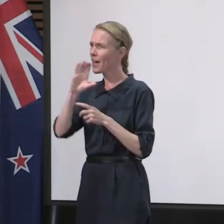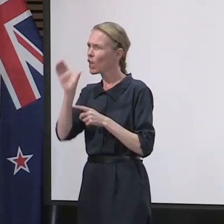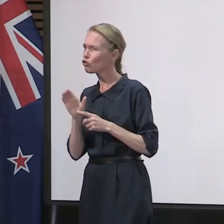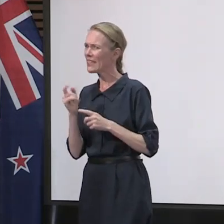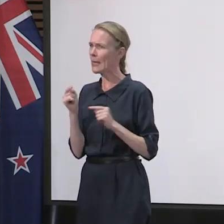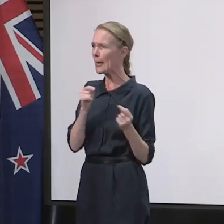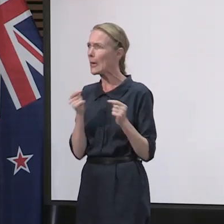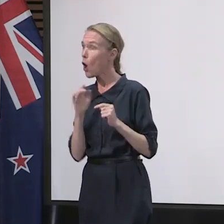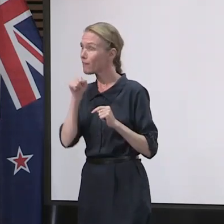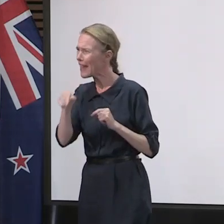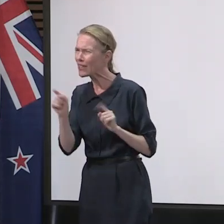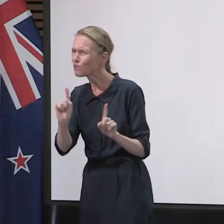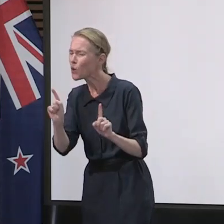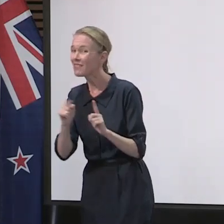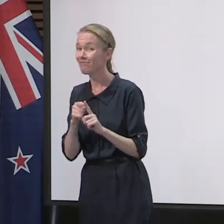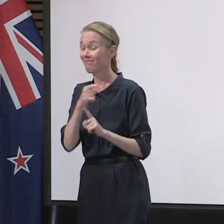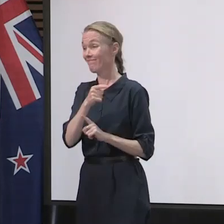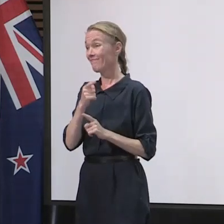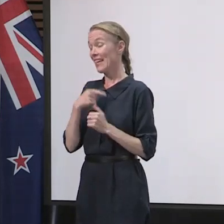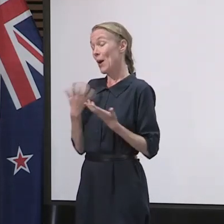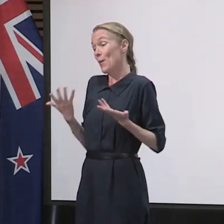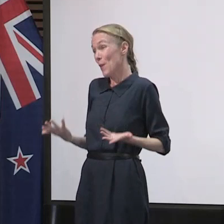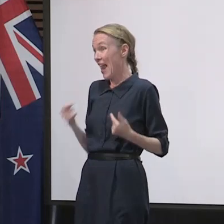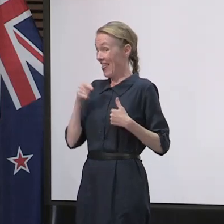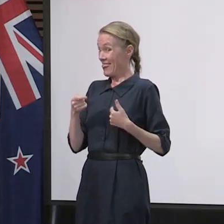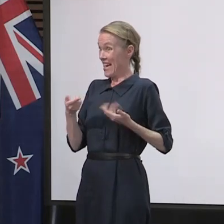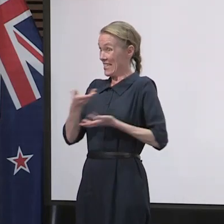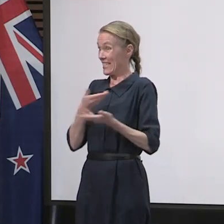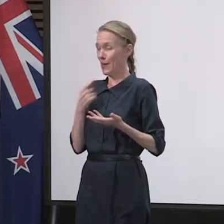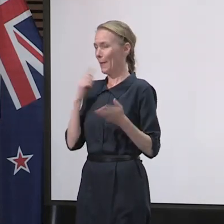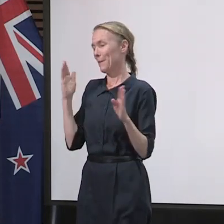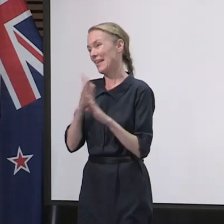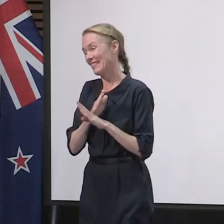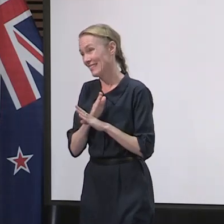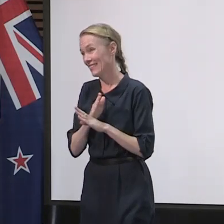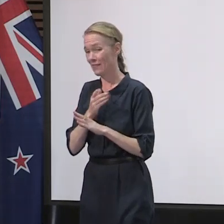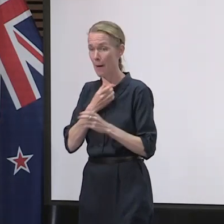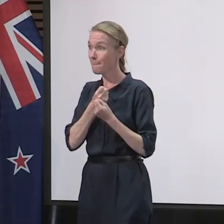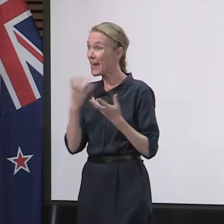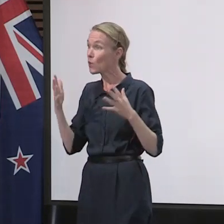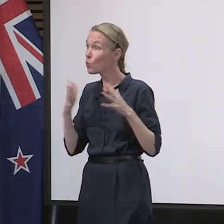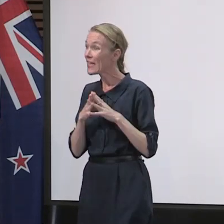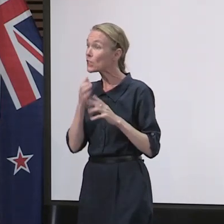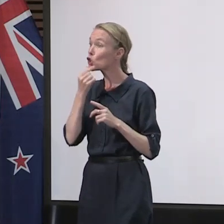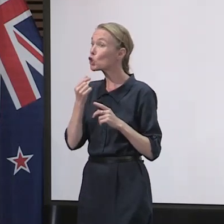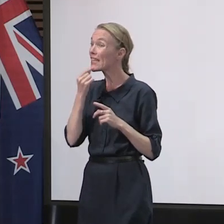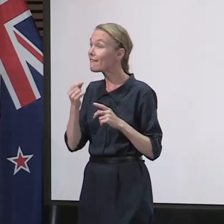Can you expand on the negotiation required? I wasn't